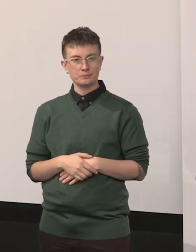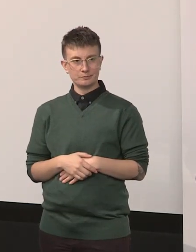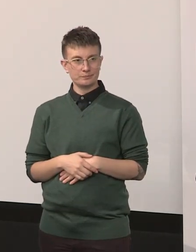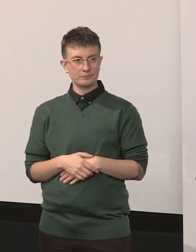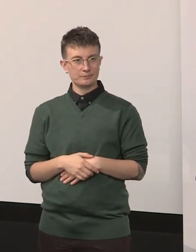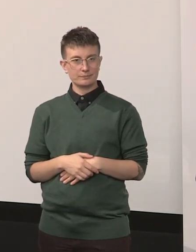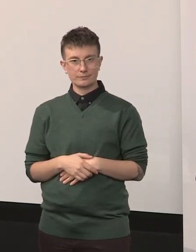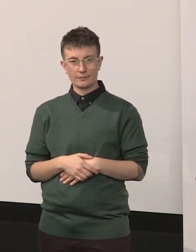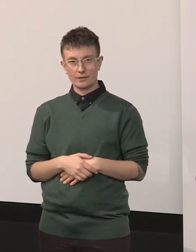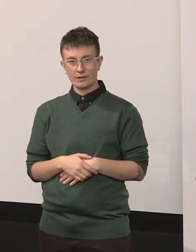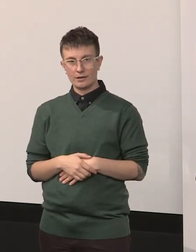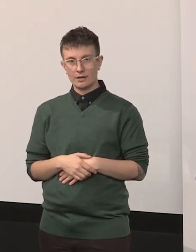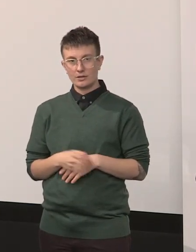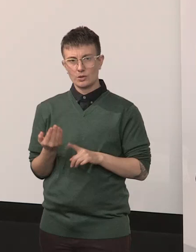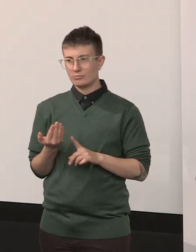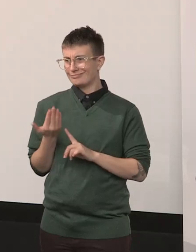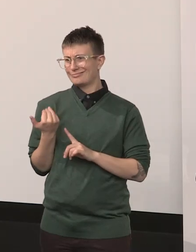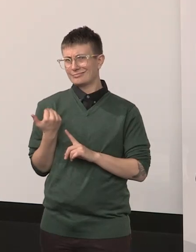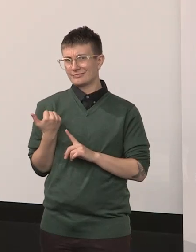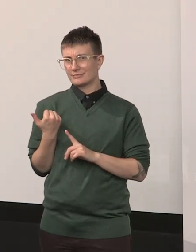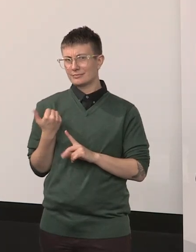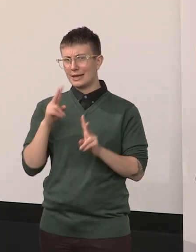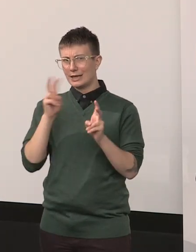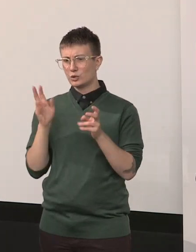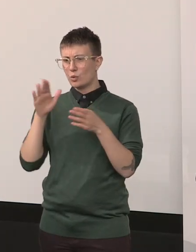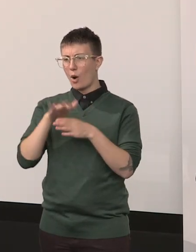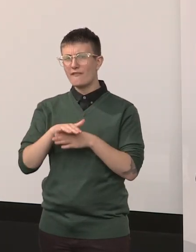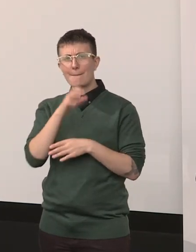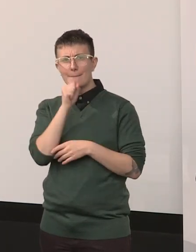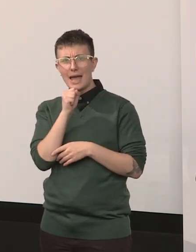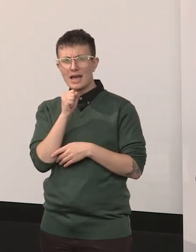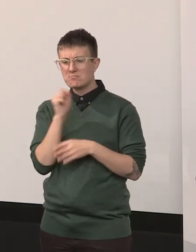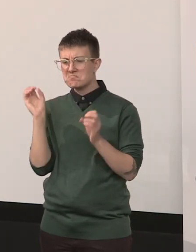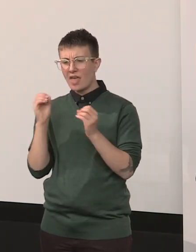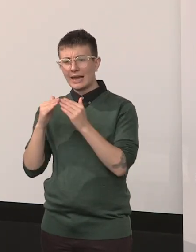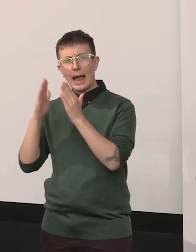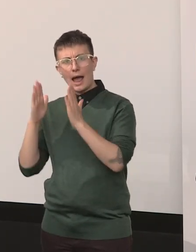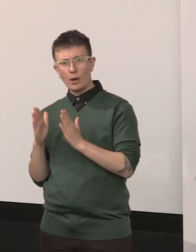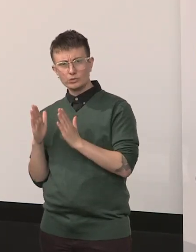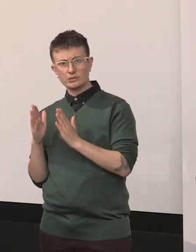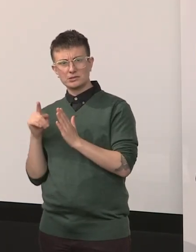there's any potential contact or infection of that person. REPORTER: